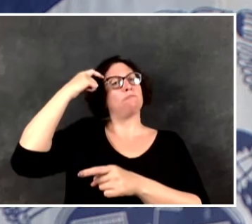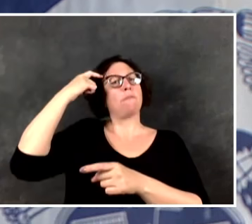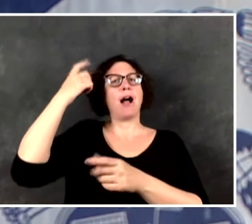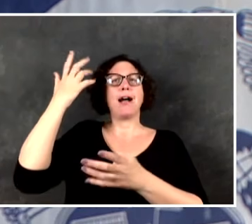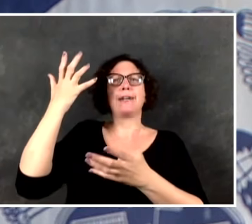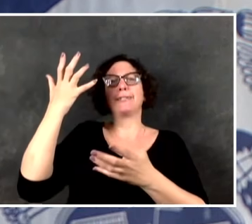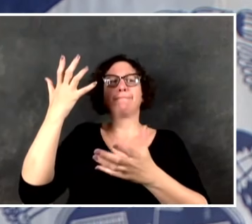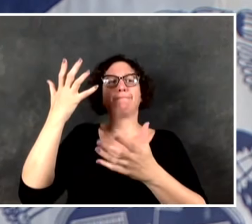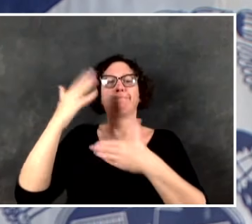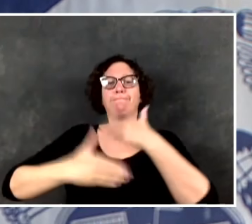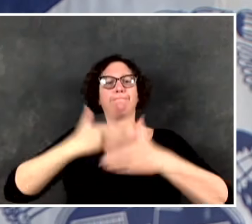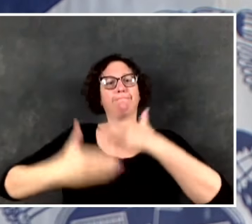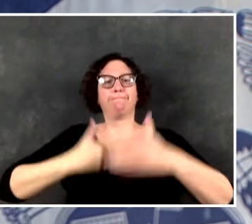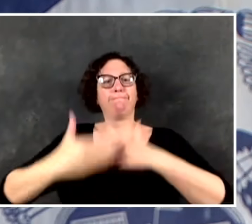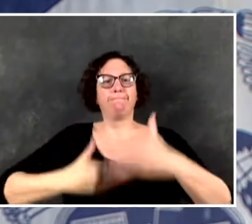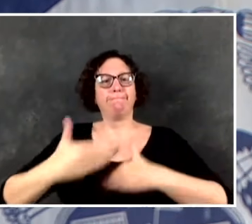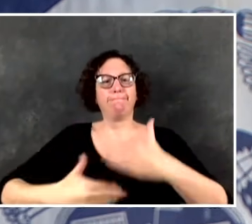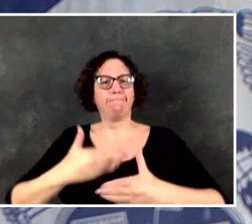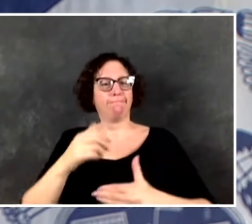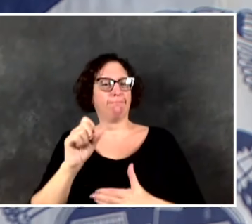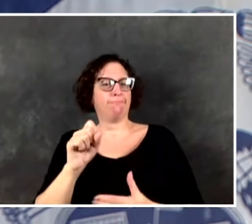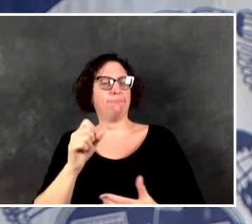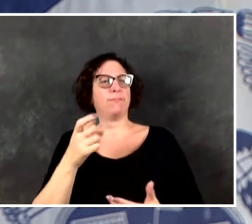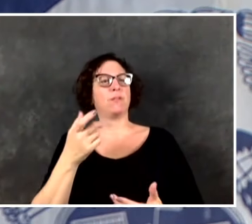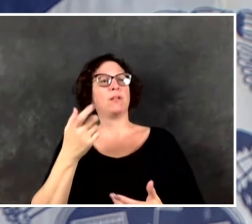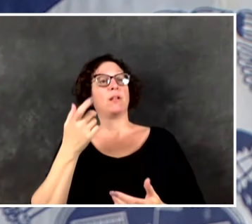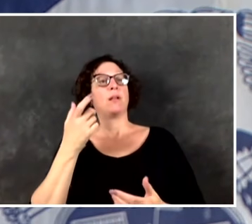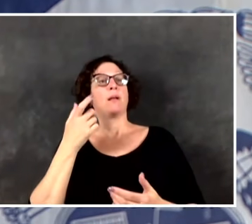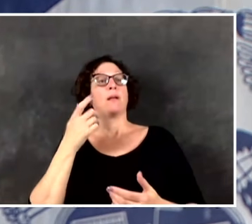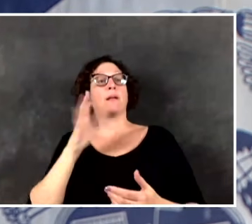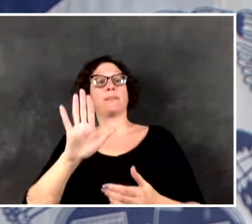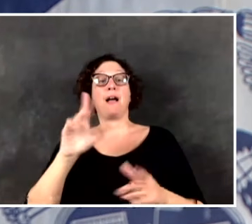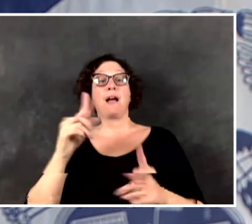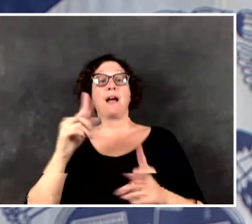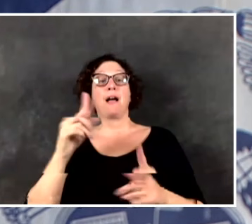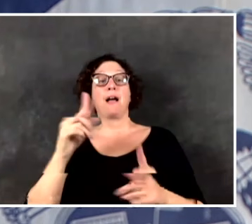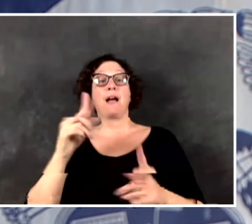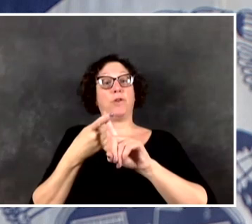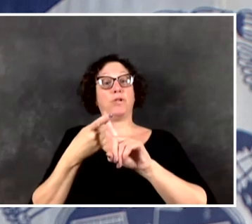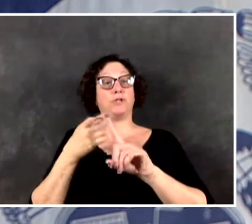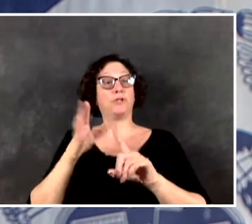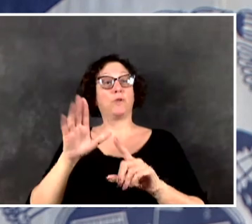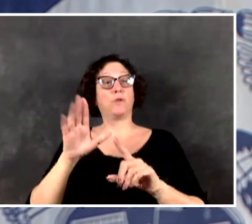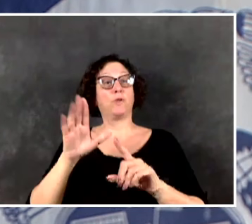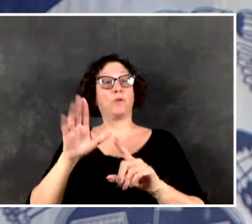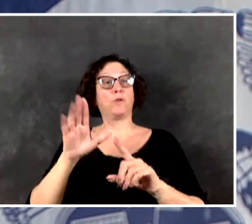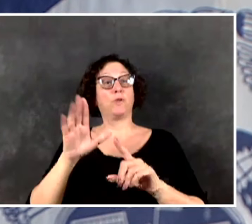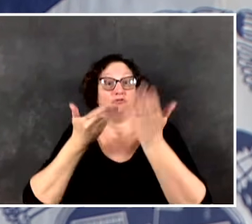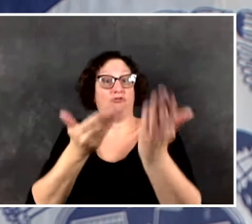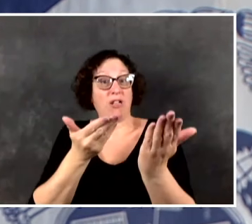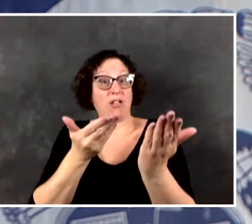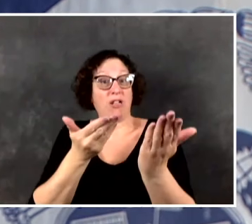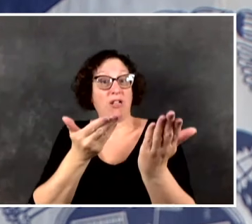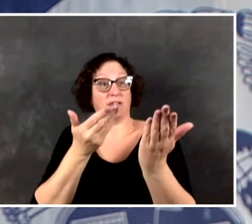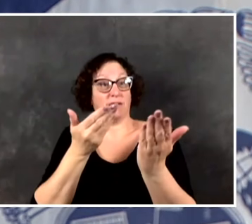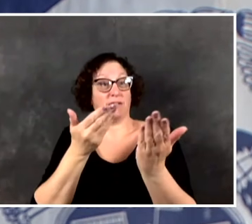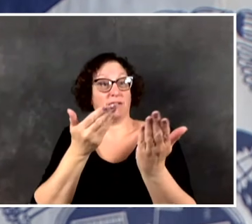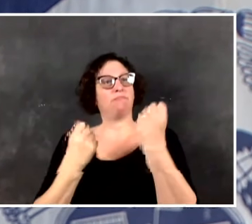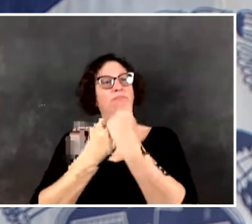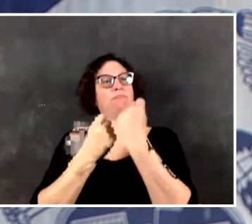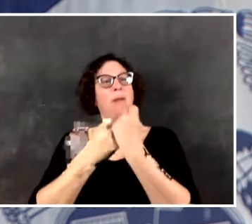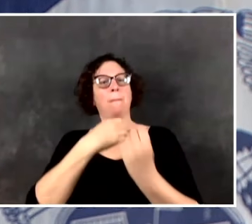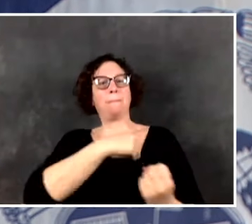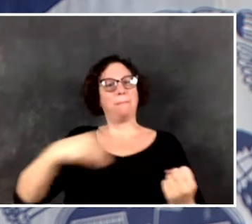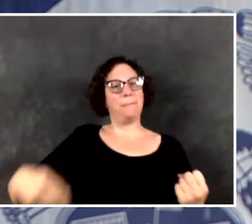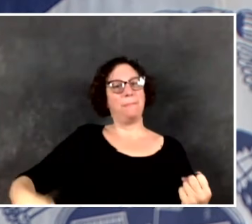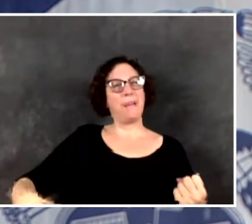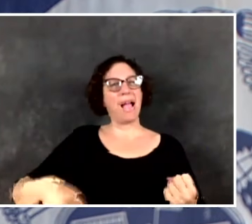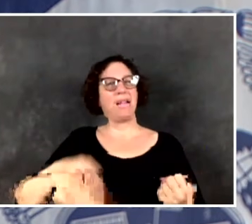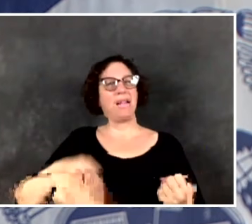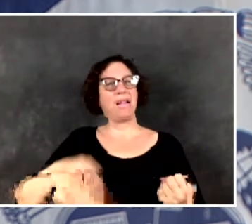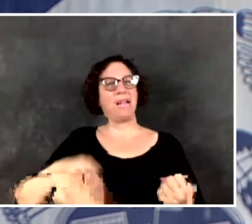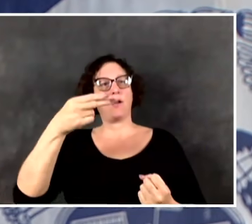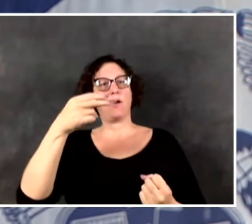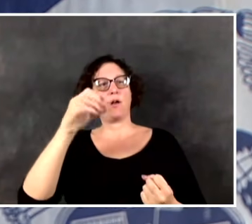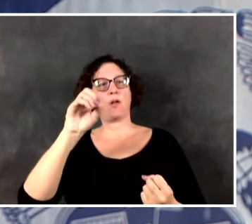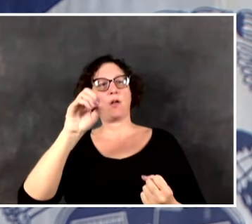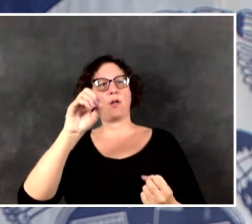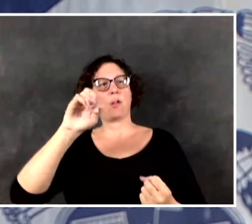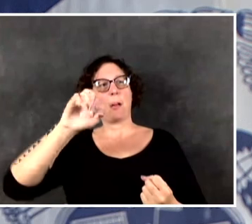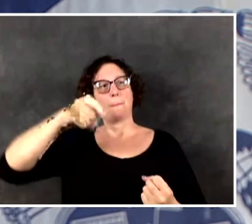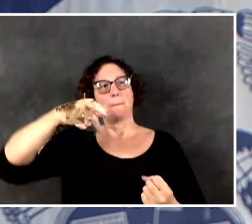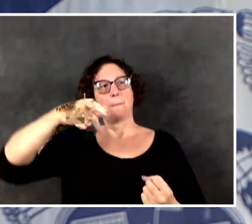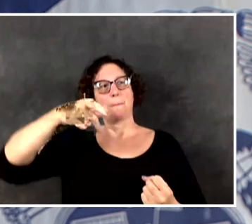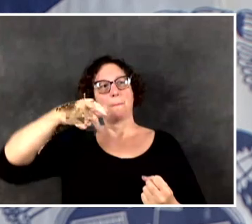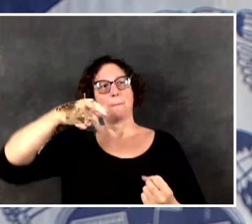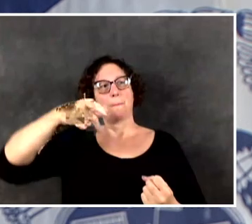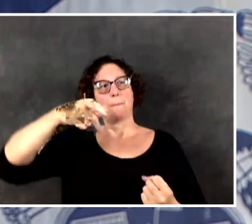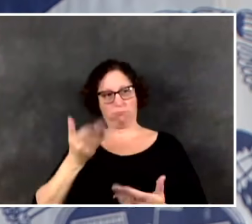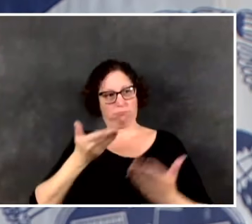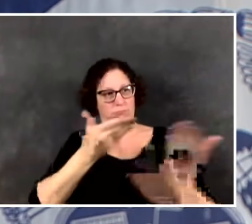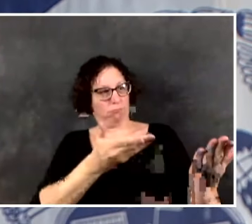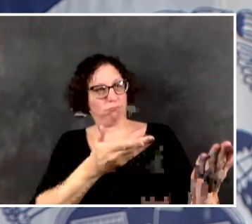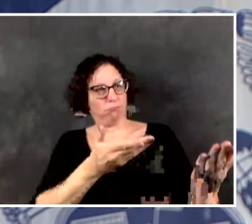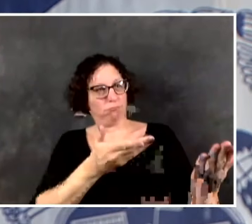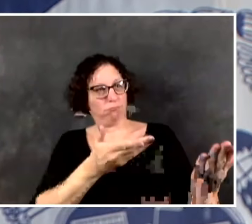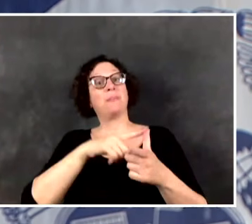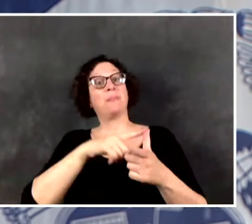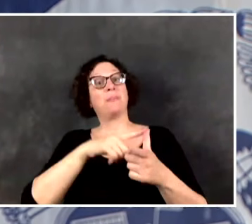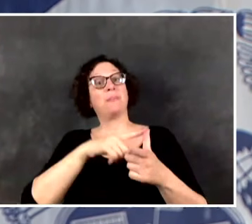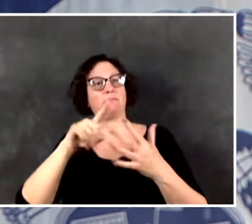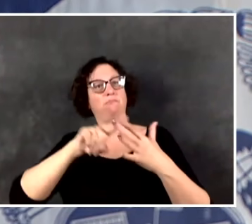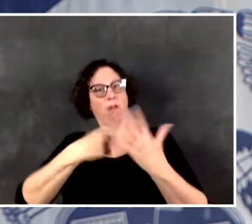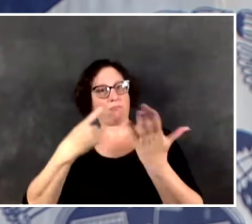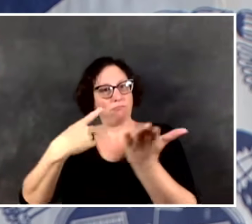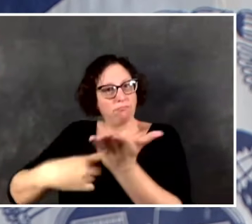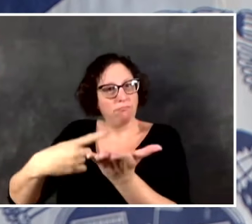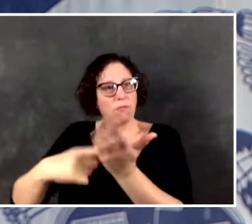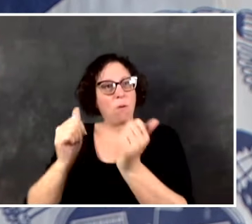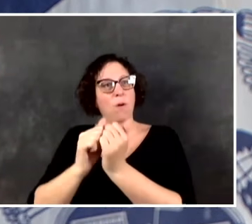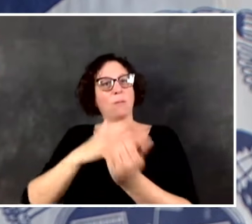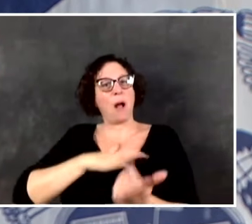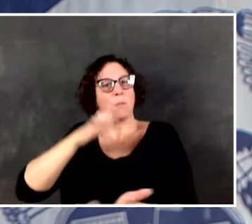NEEDED FOR THE